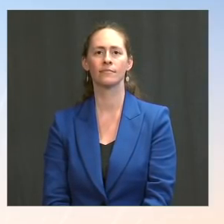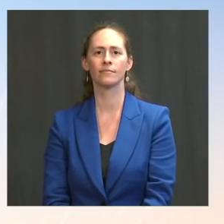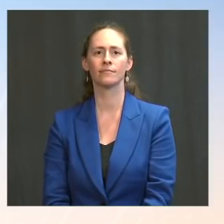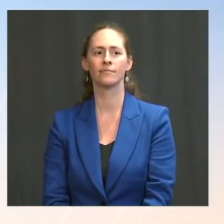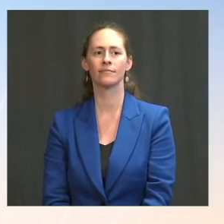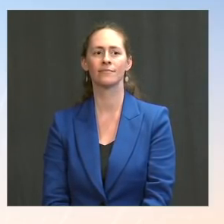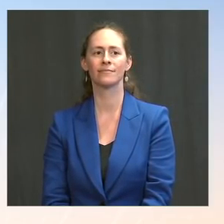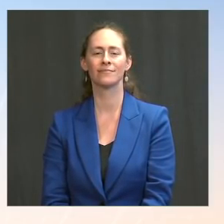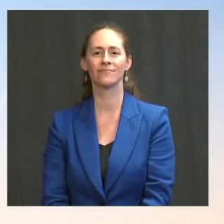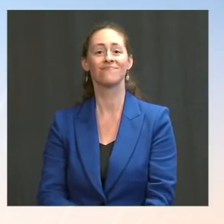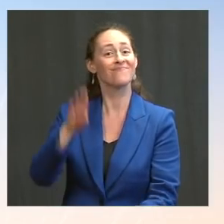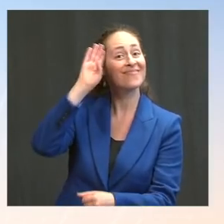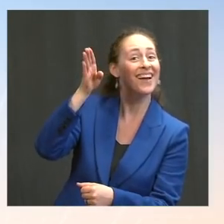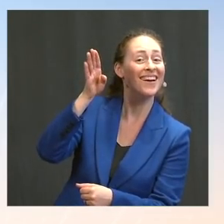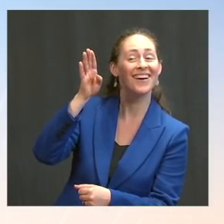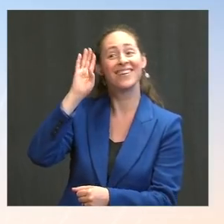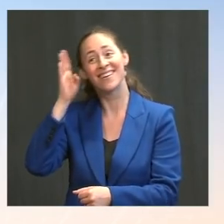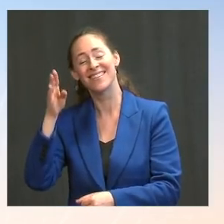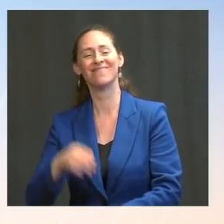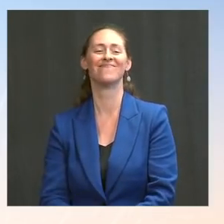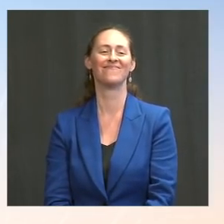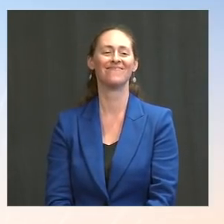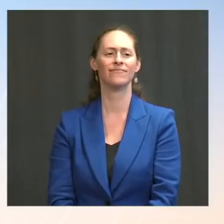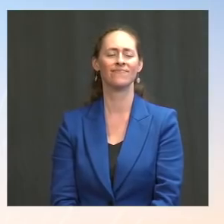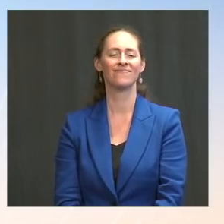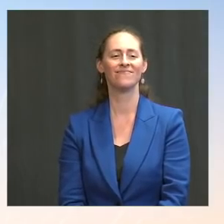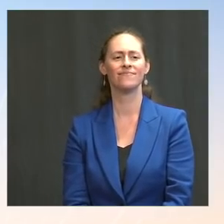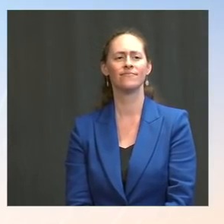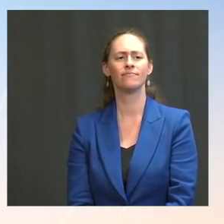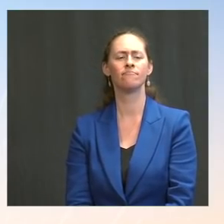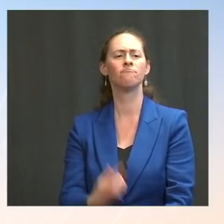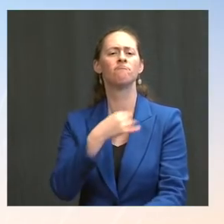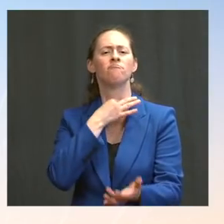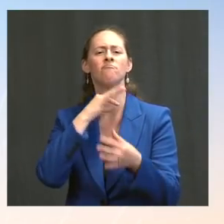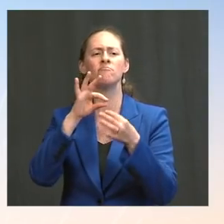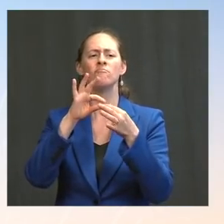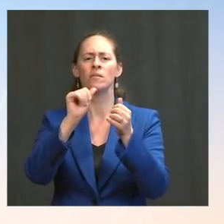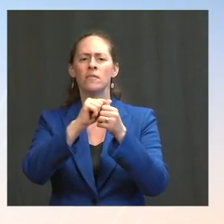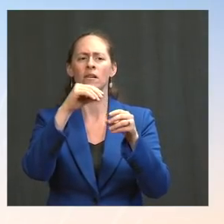The Press: I wanted to ask you about infrastructure and ongoing negotiations -- Mr. Deese: Sure. >> The Press: -- on the Hill.